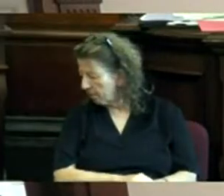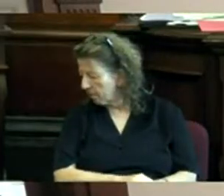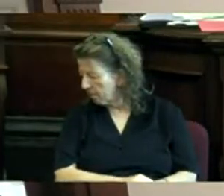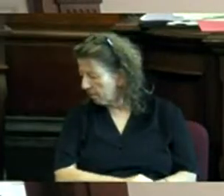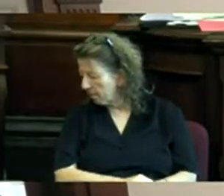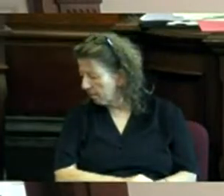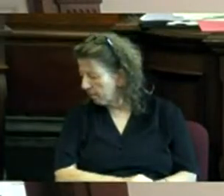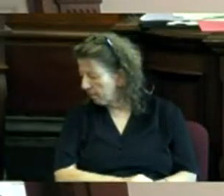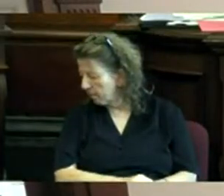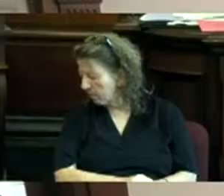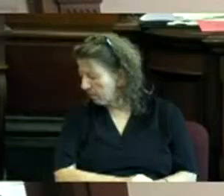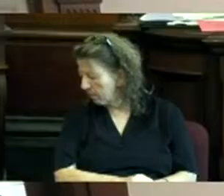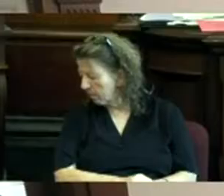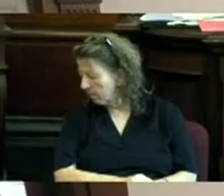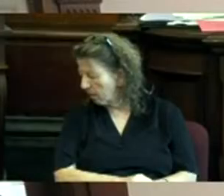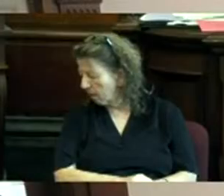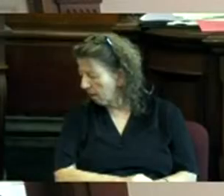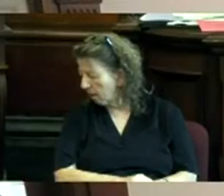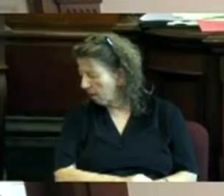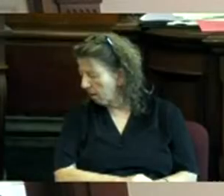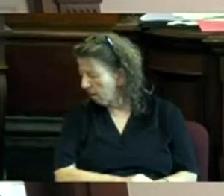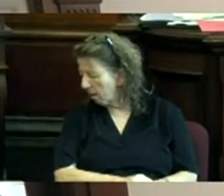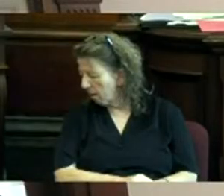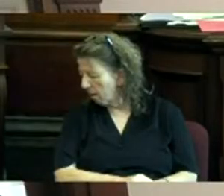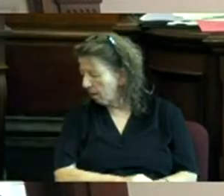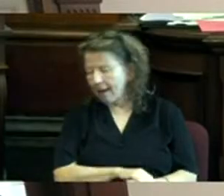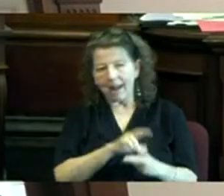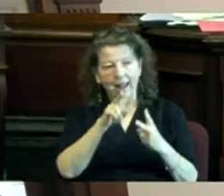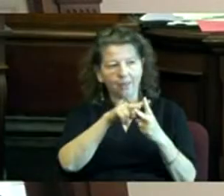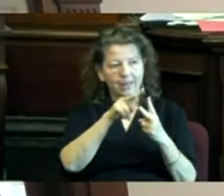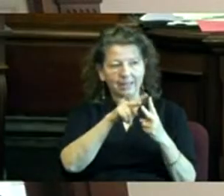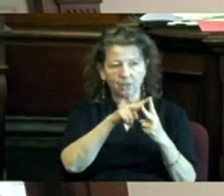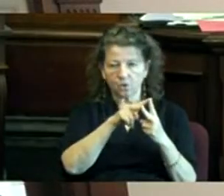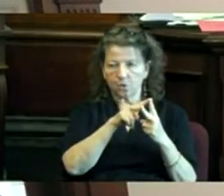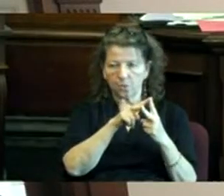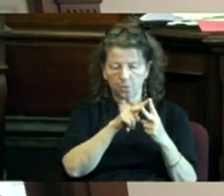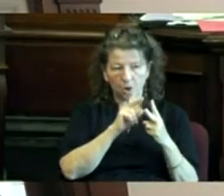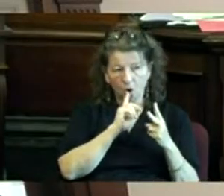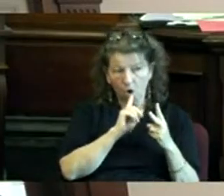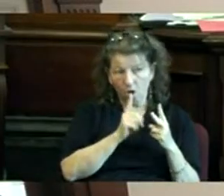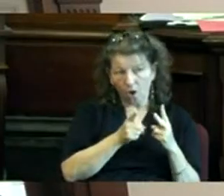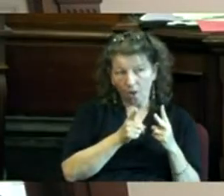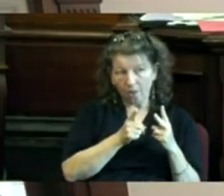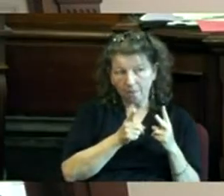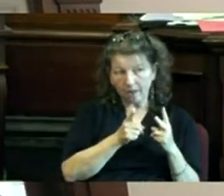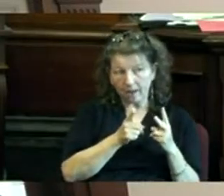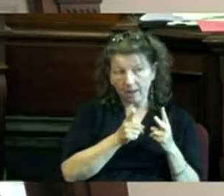Intervention unit? Yes. There's